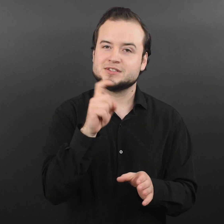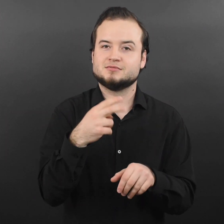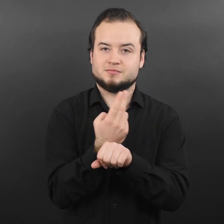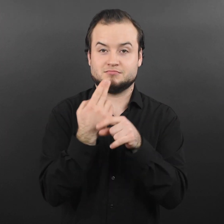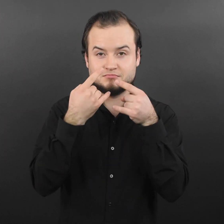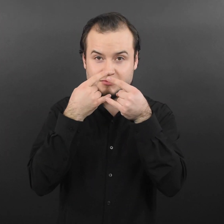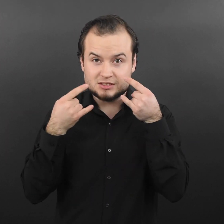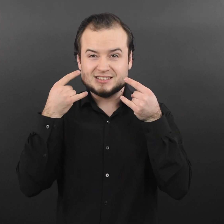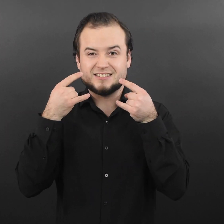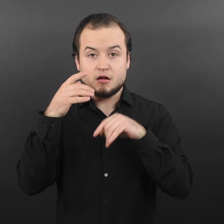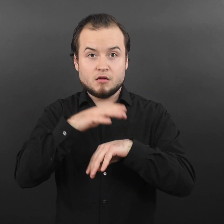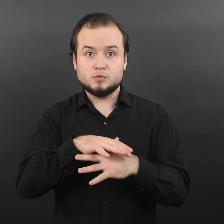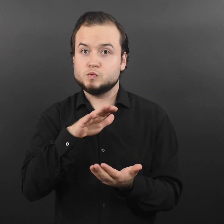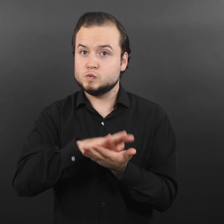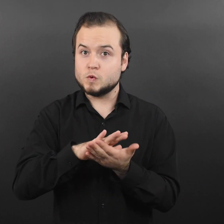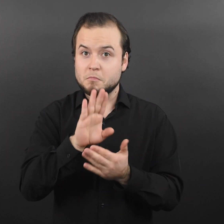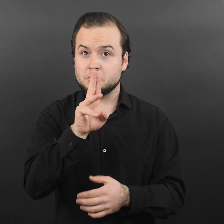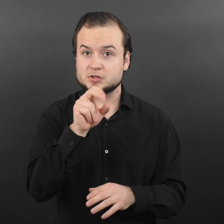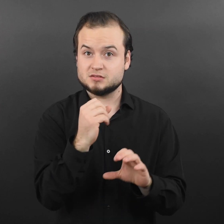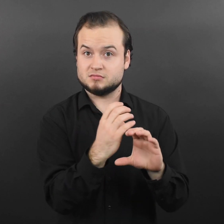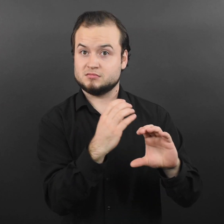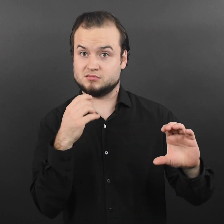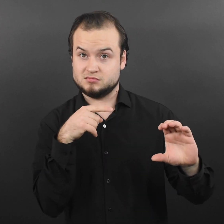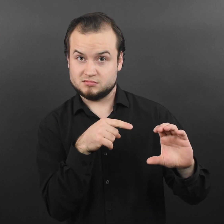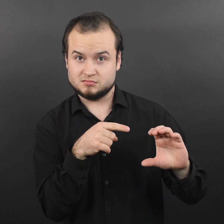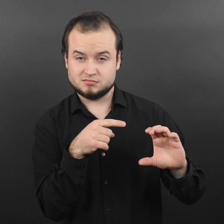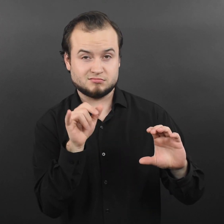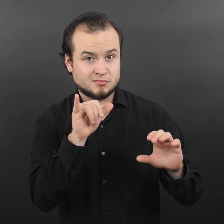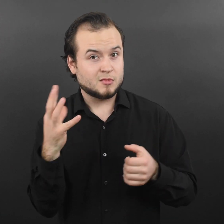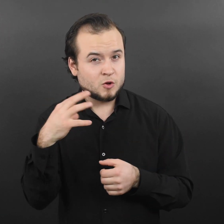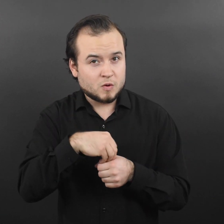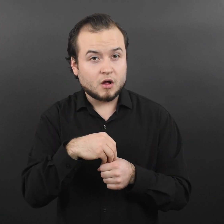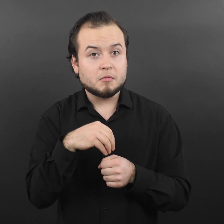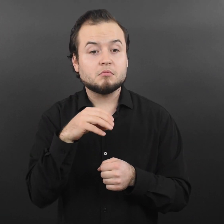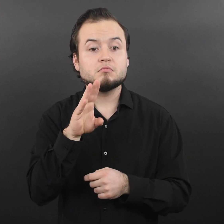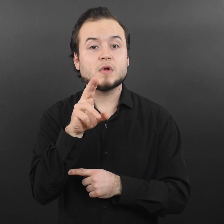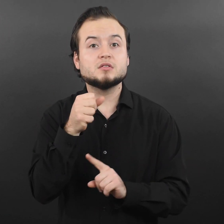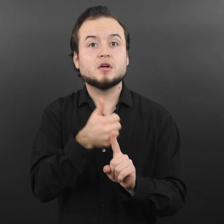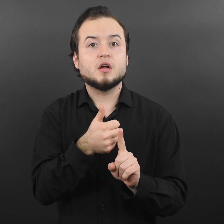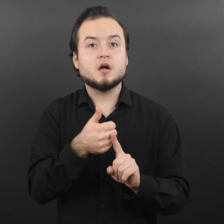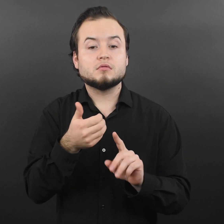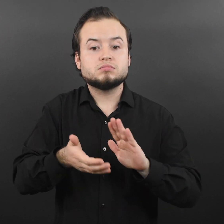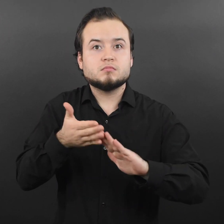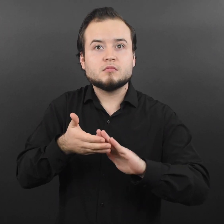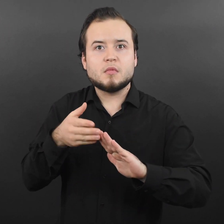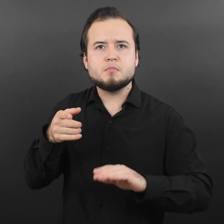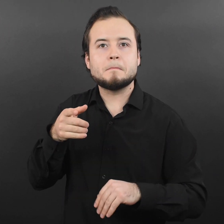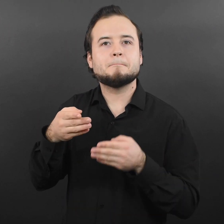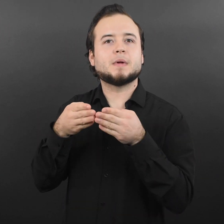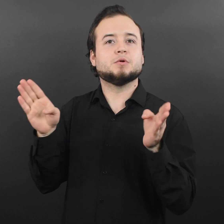school buses, including on buses operated by public and private school systems.